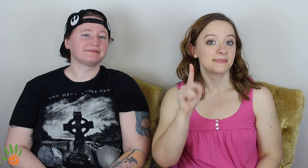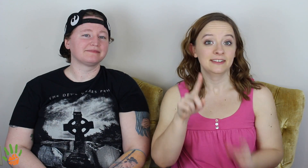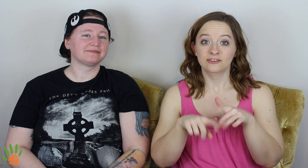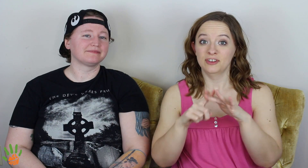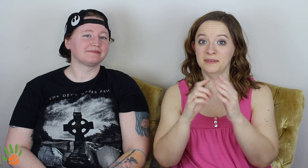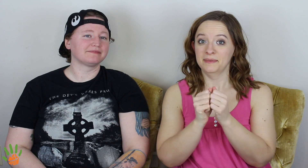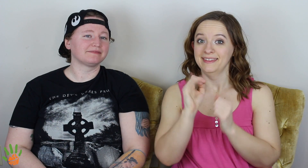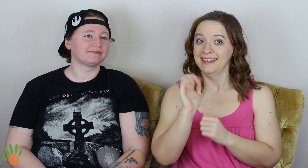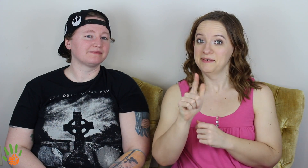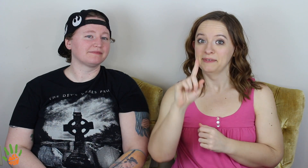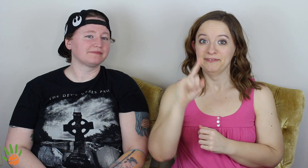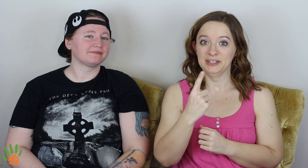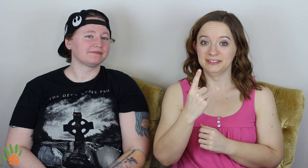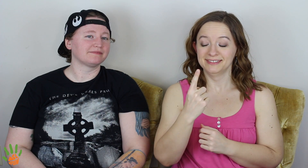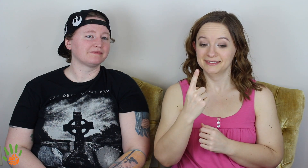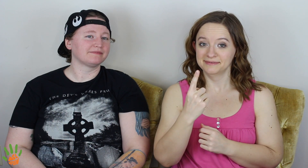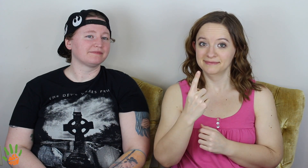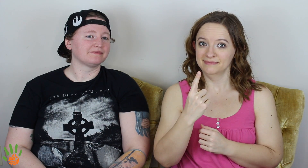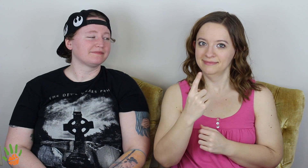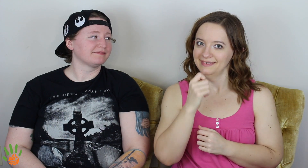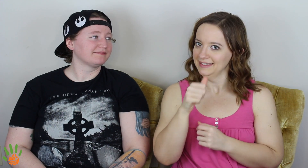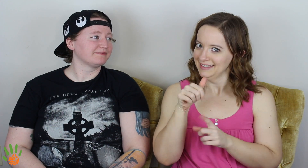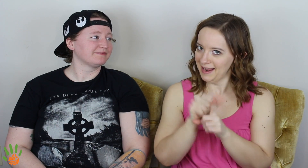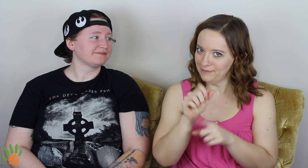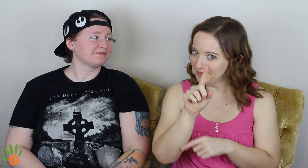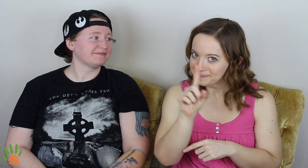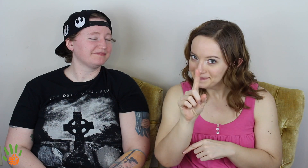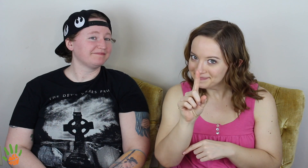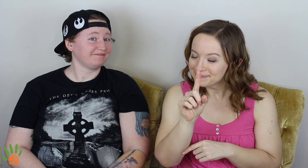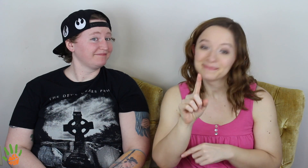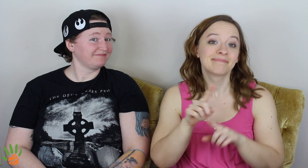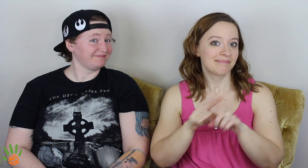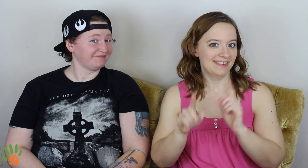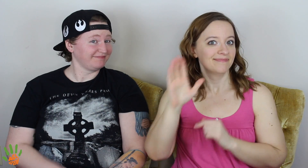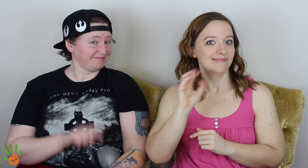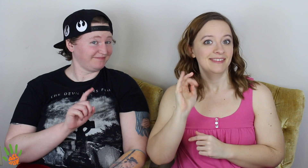Okay, we're starting with April 1st... and it's not an April Fools.